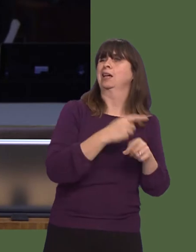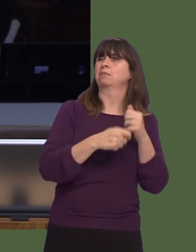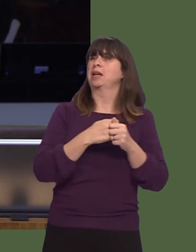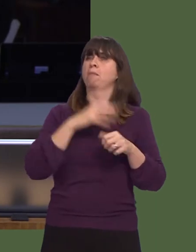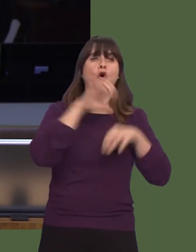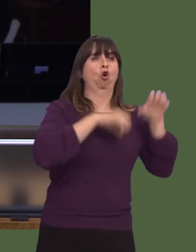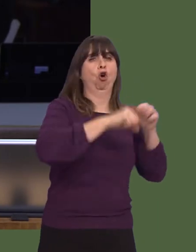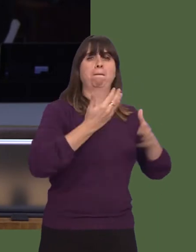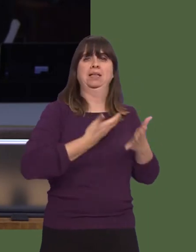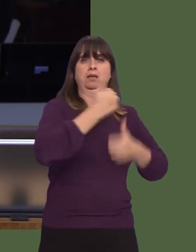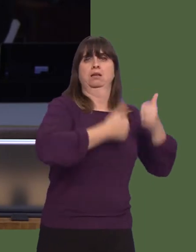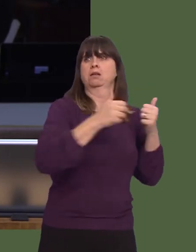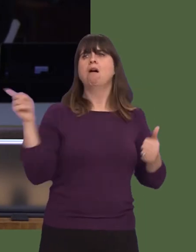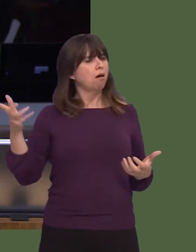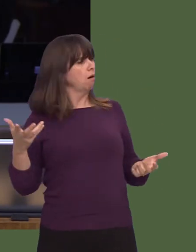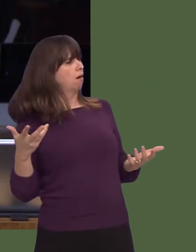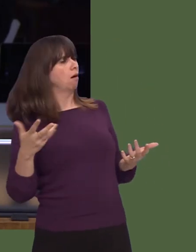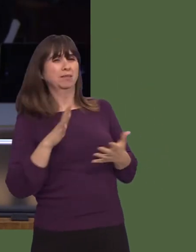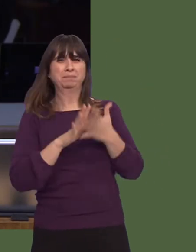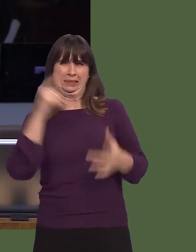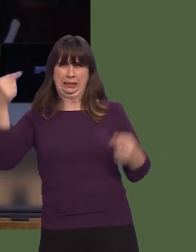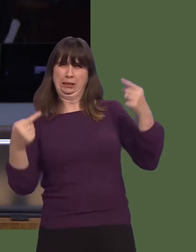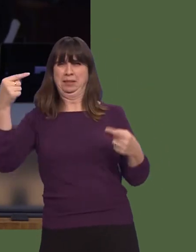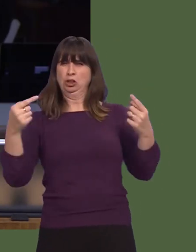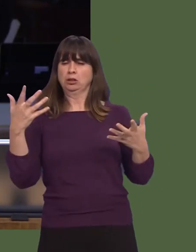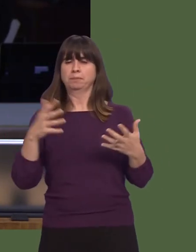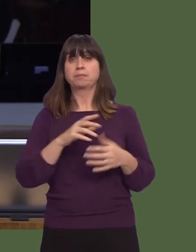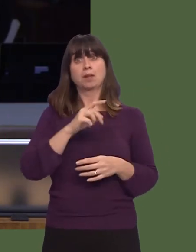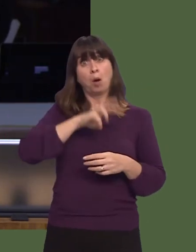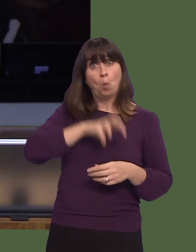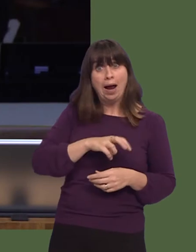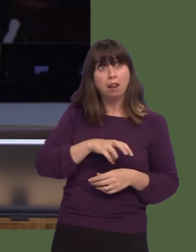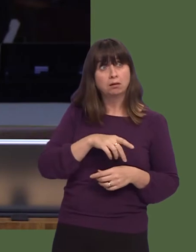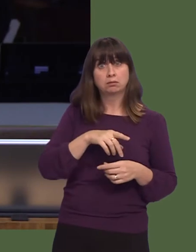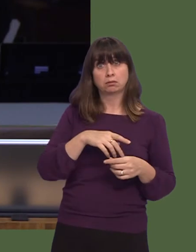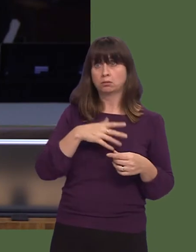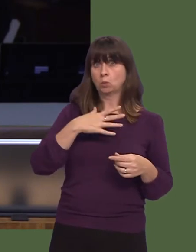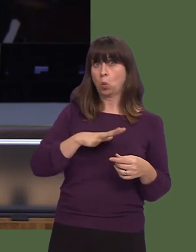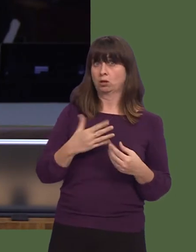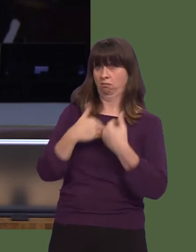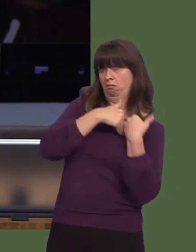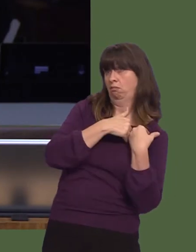the EU does give us the freedoms that we in Wales could use, if we use them imaginatively,